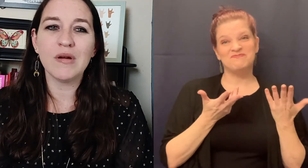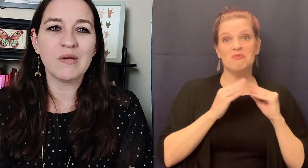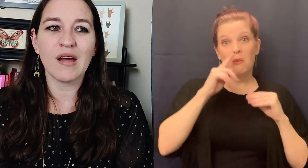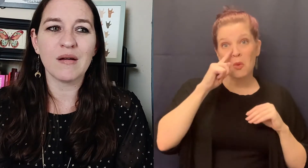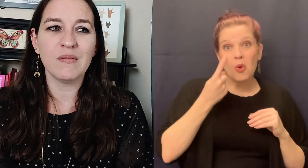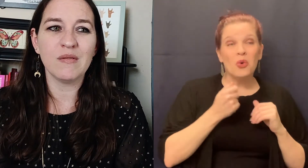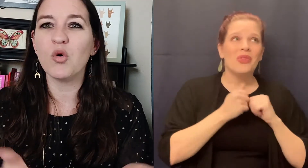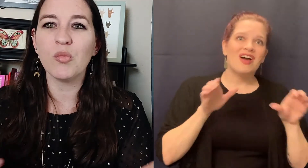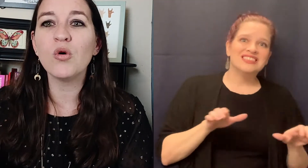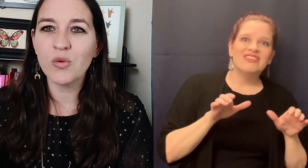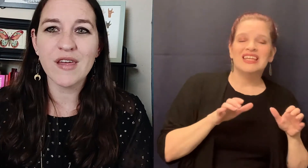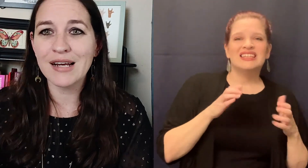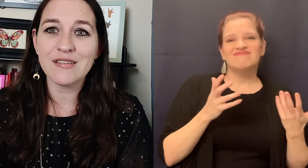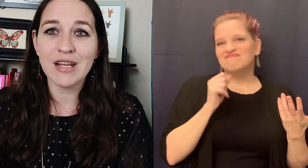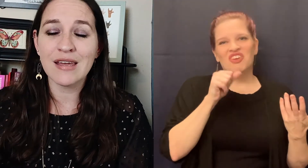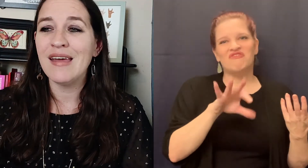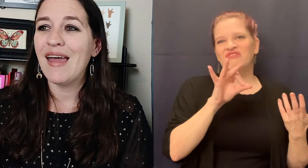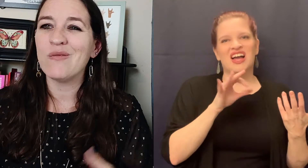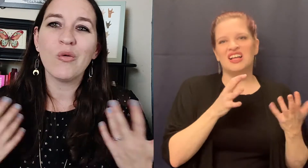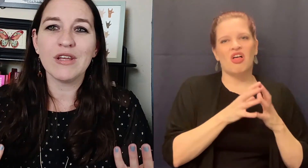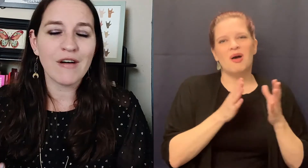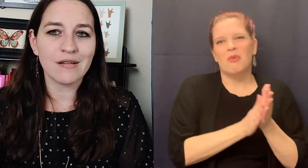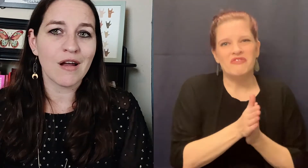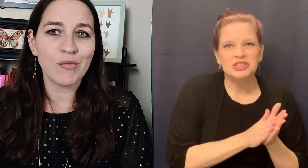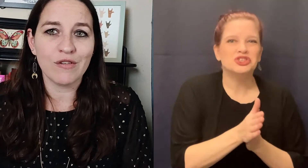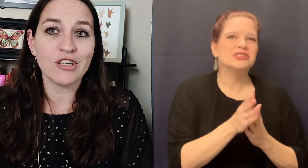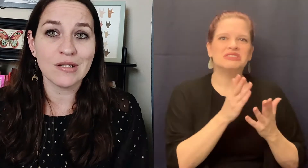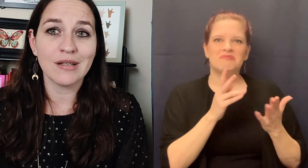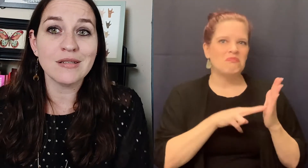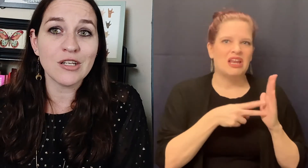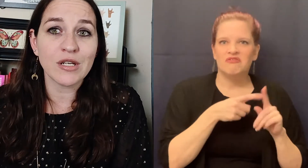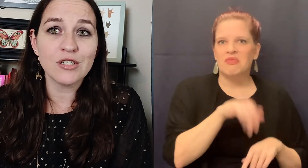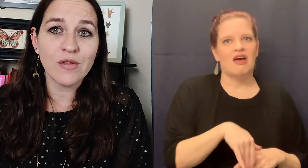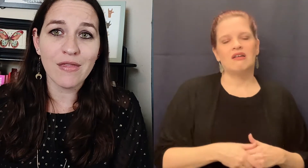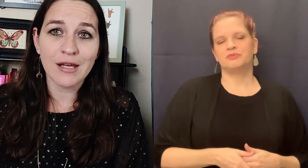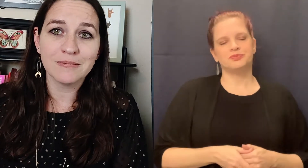bit more bored with the activity and won't really find a lot of motivation in continuing to do that thing.